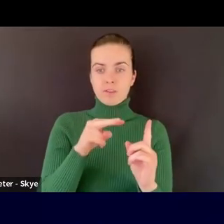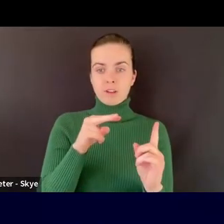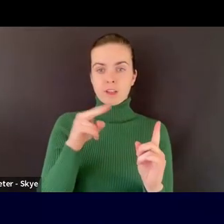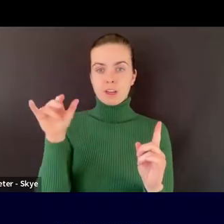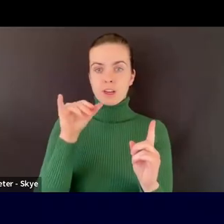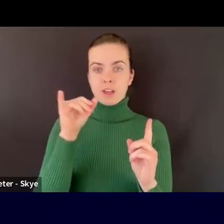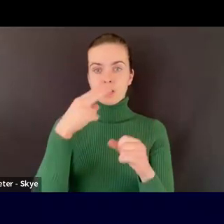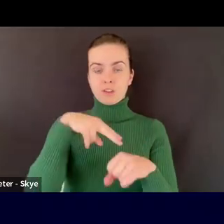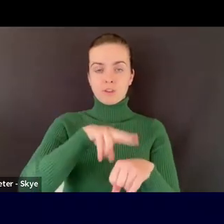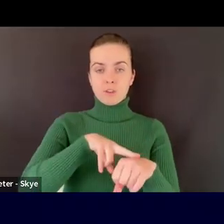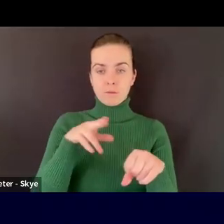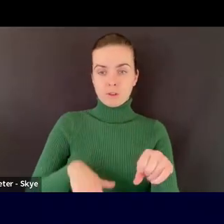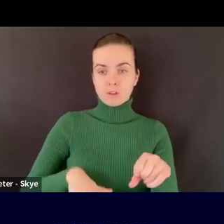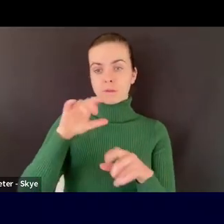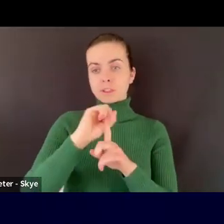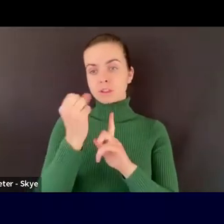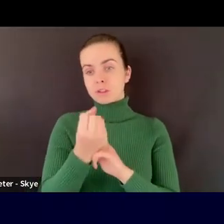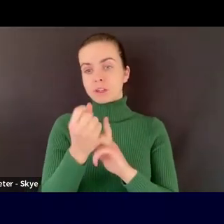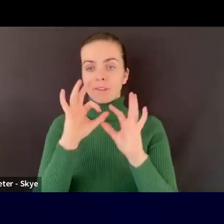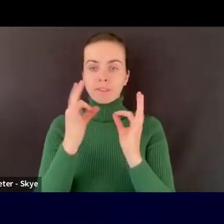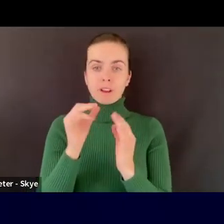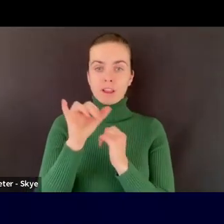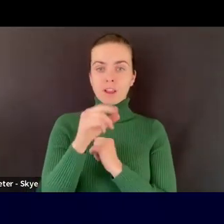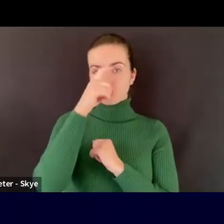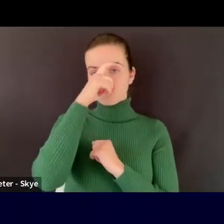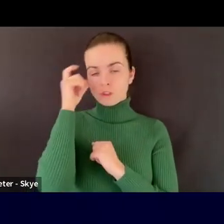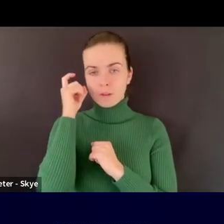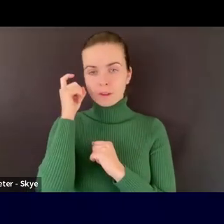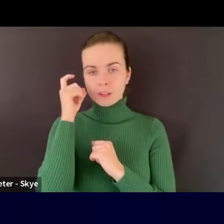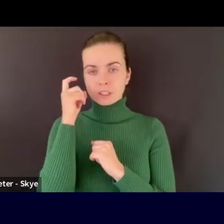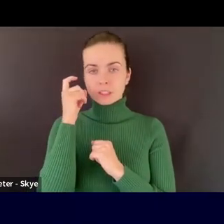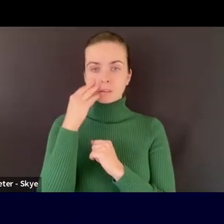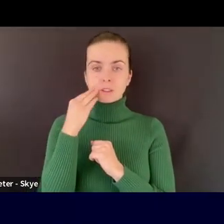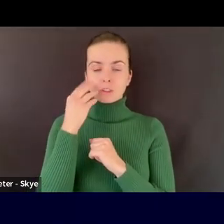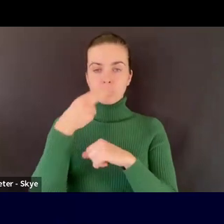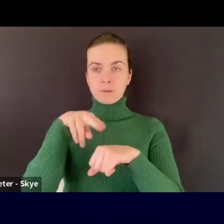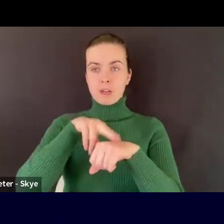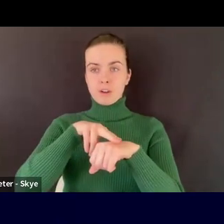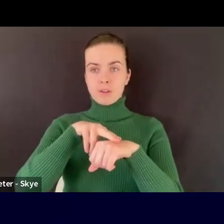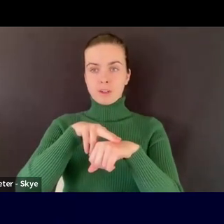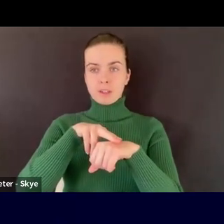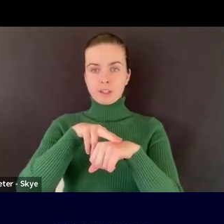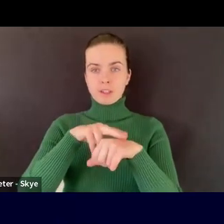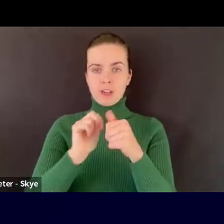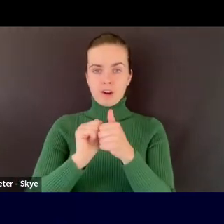a family or household where trauma or traumatic experiences are normalized, how does that impact